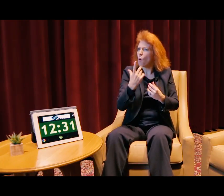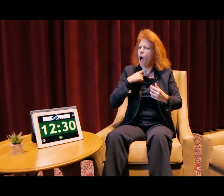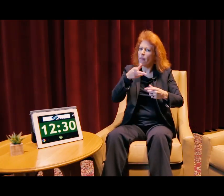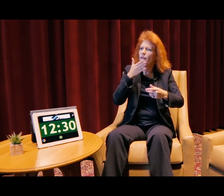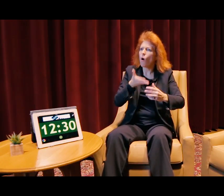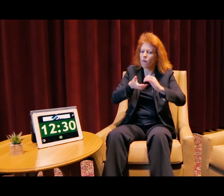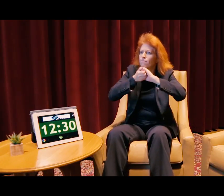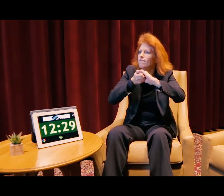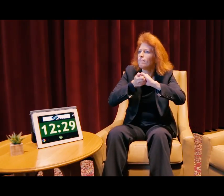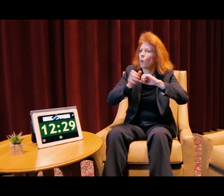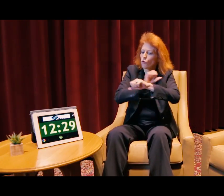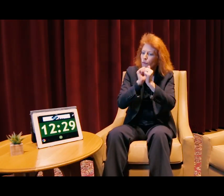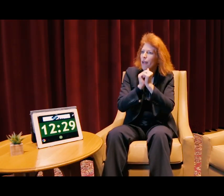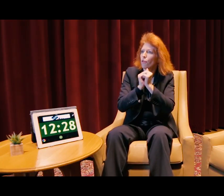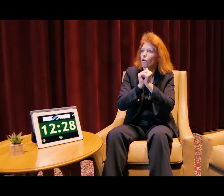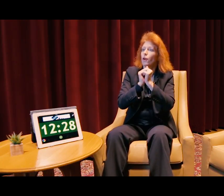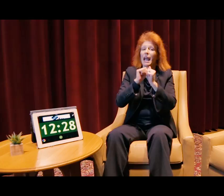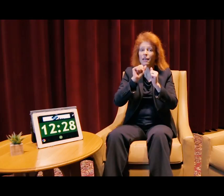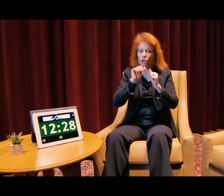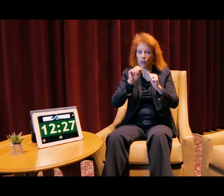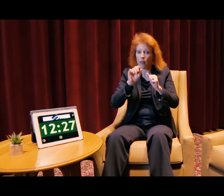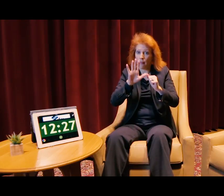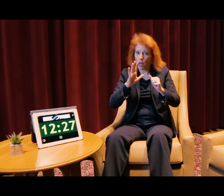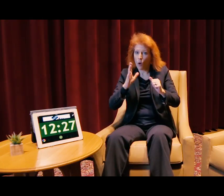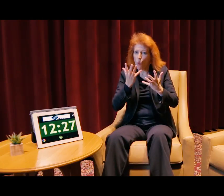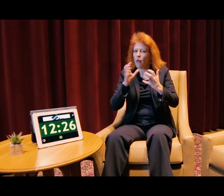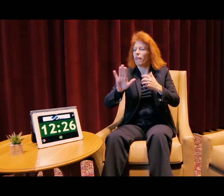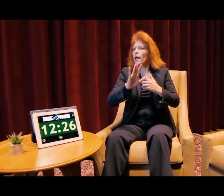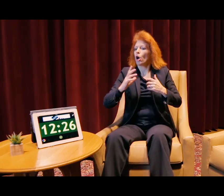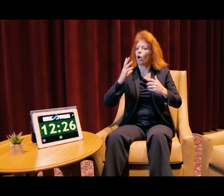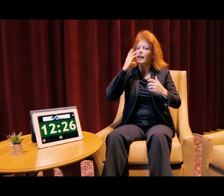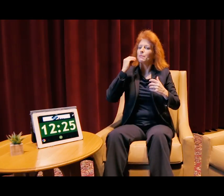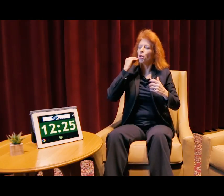to make life and life's experiences valuable.